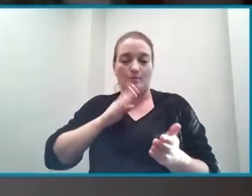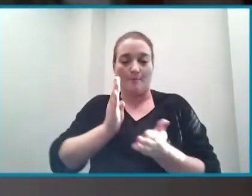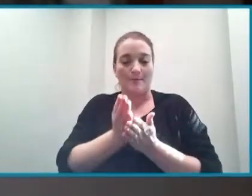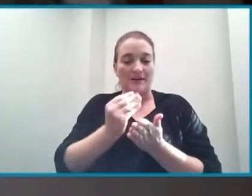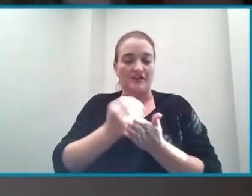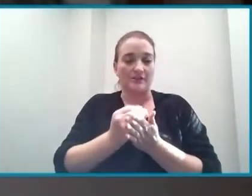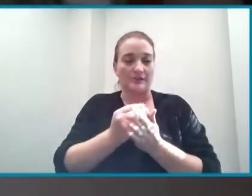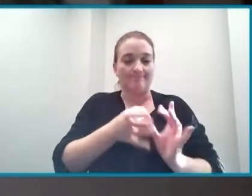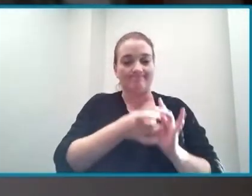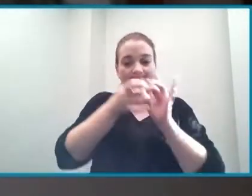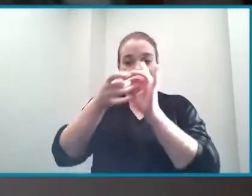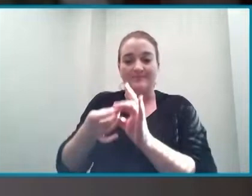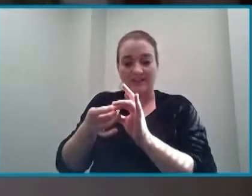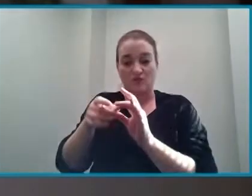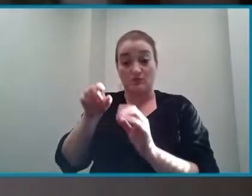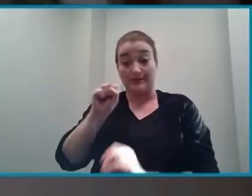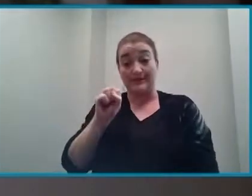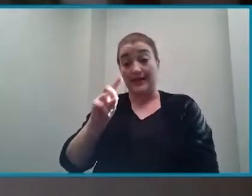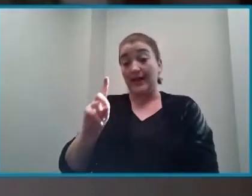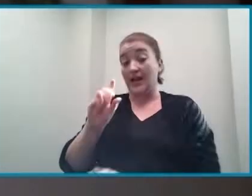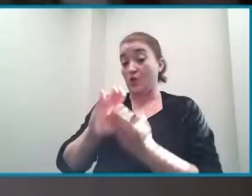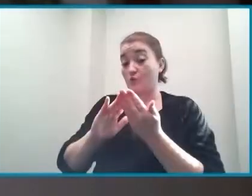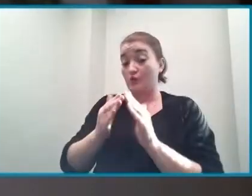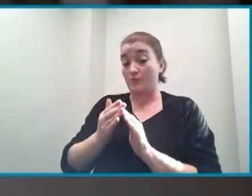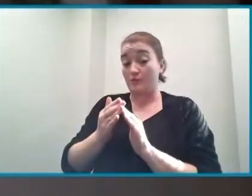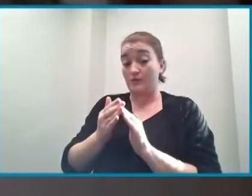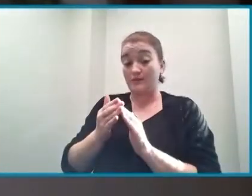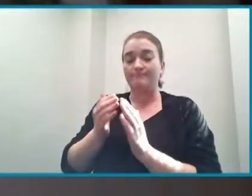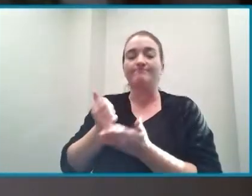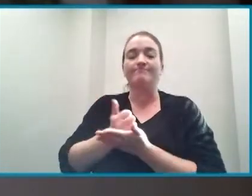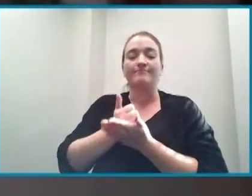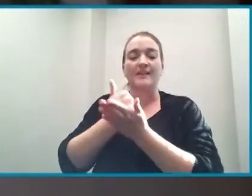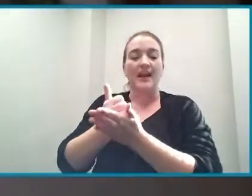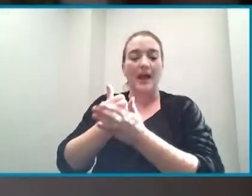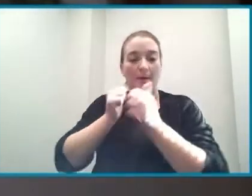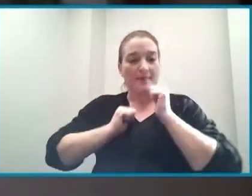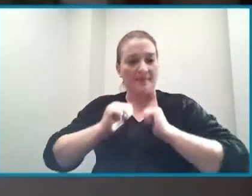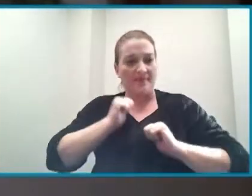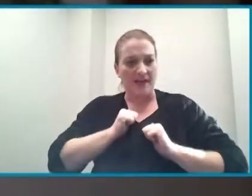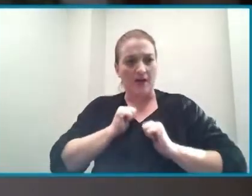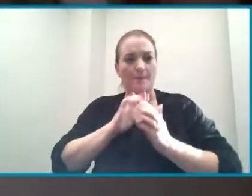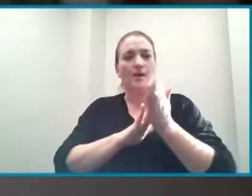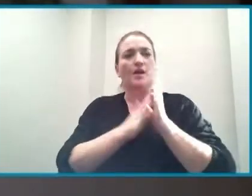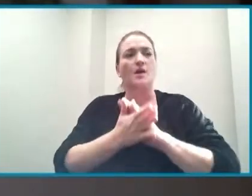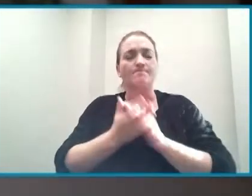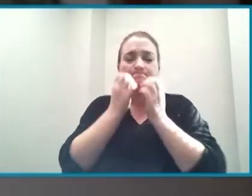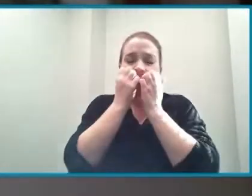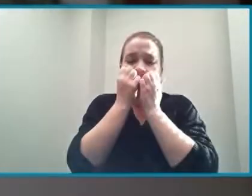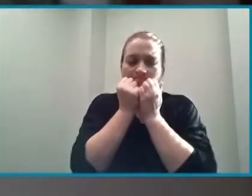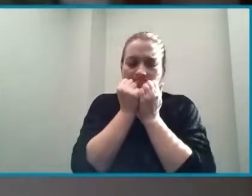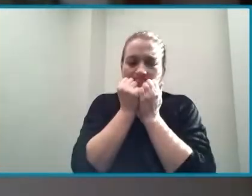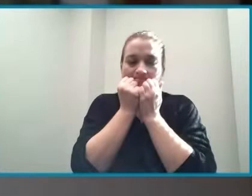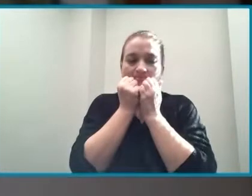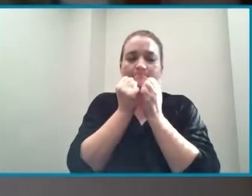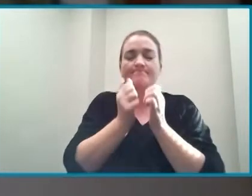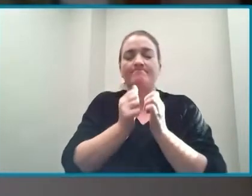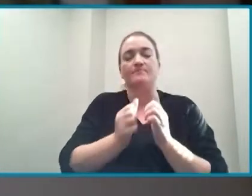community and helping to make theater matter to more people. We have about,